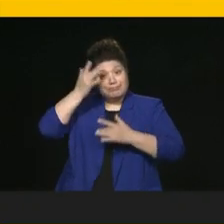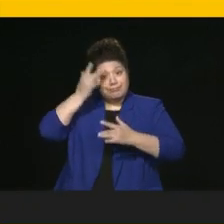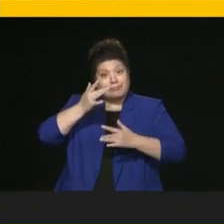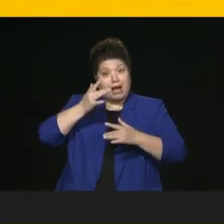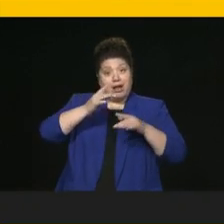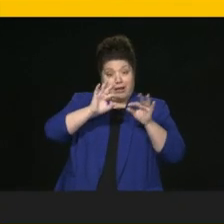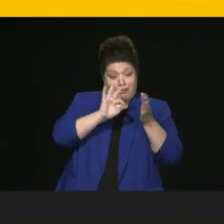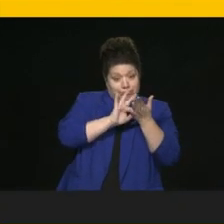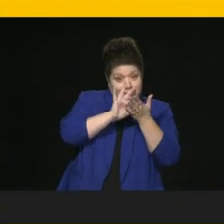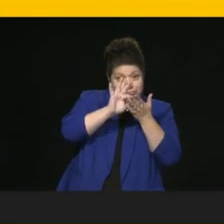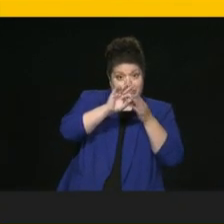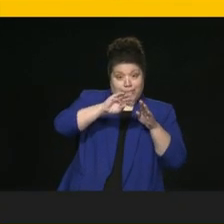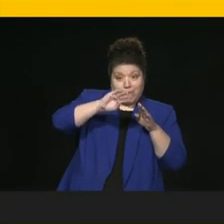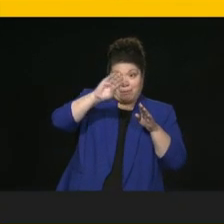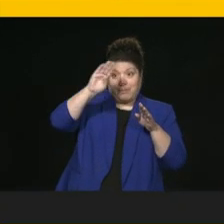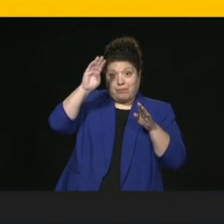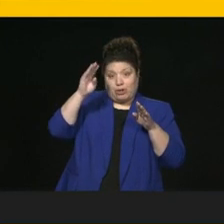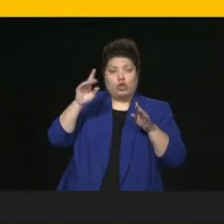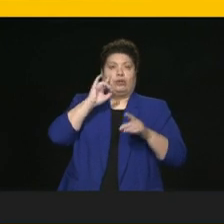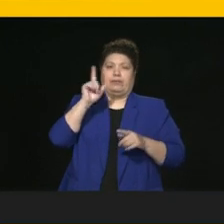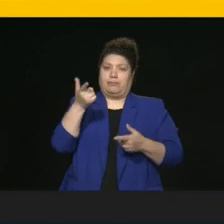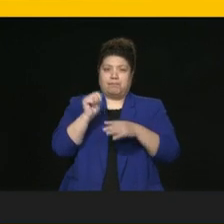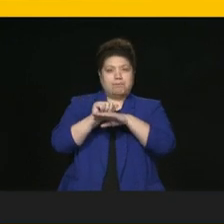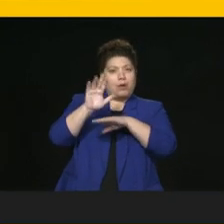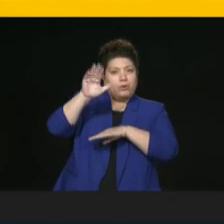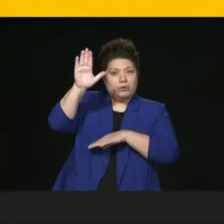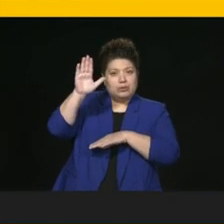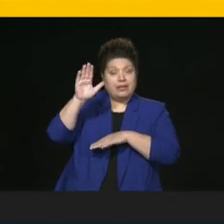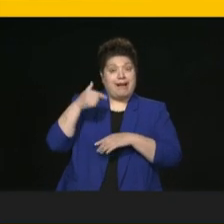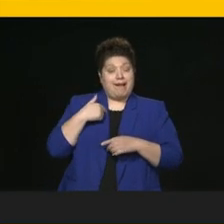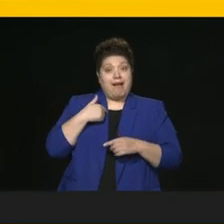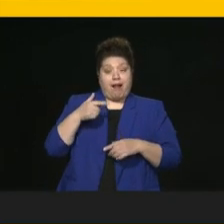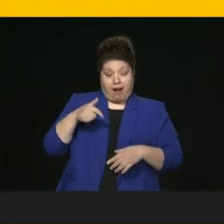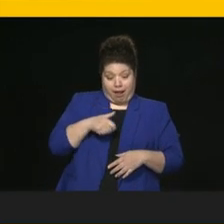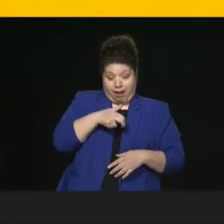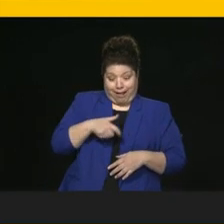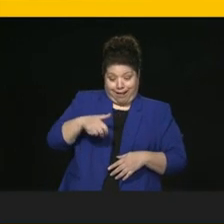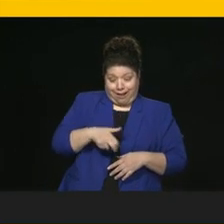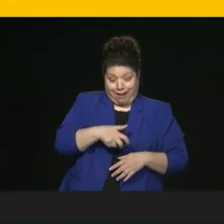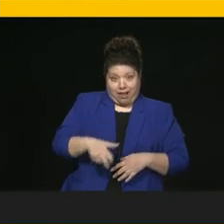COMING DOWN FROM THIS EPIDEMIC